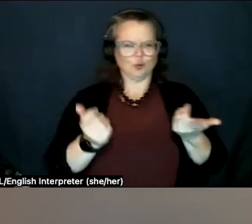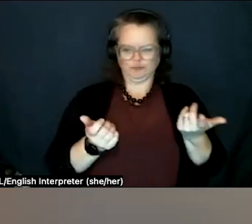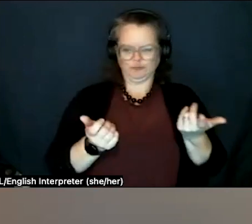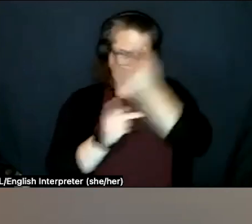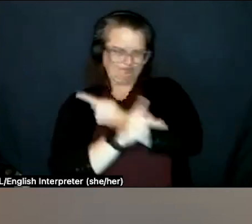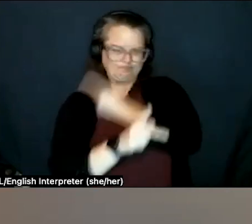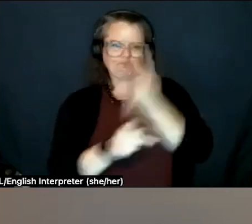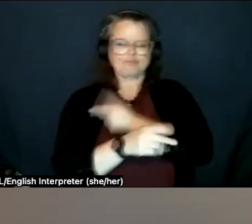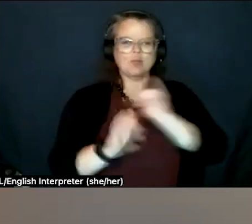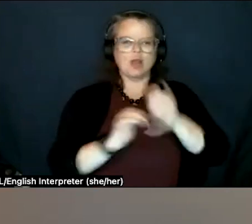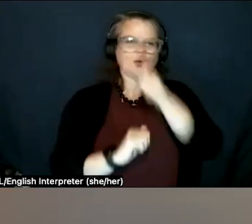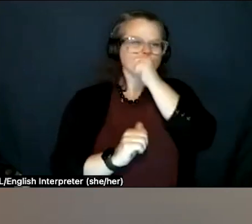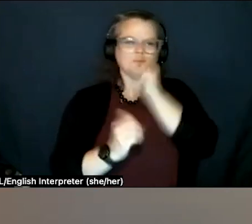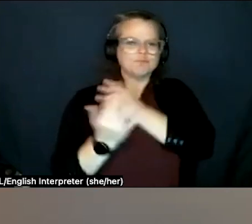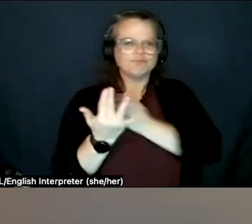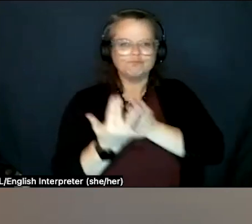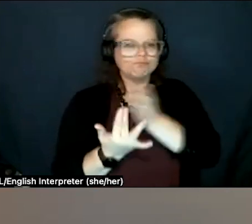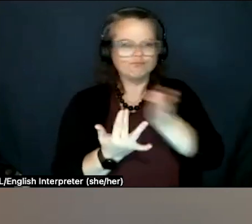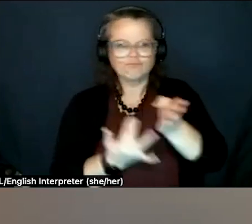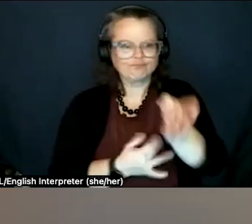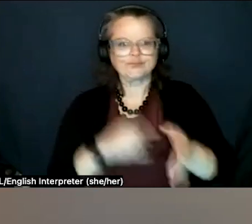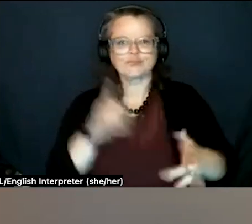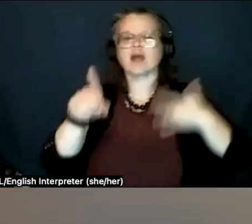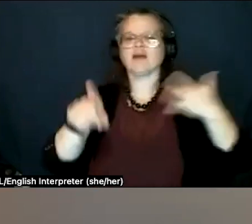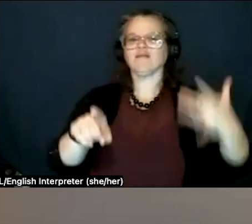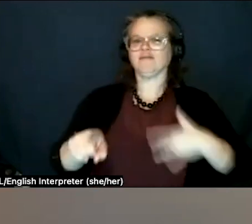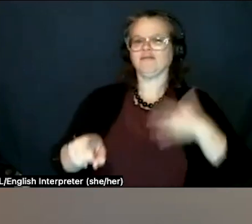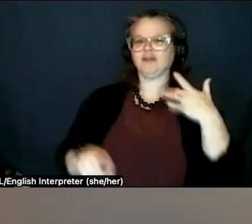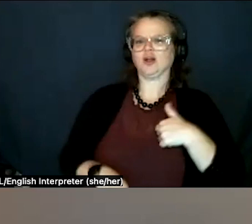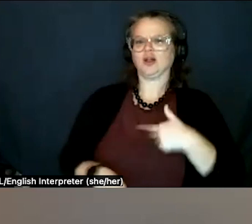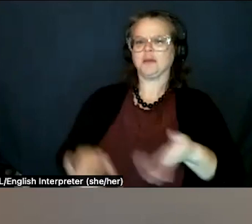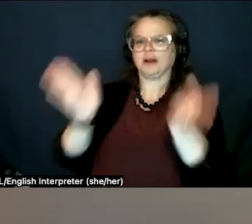that one, because I think there's been a lot of change at UTP under your guidance, and I'd love